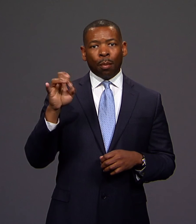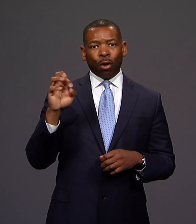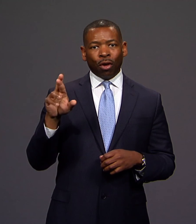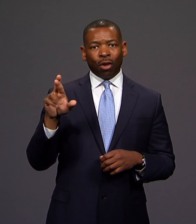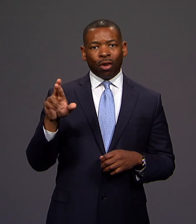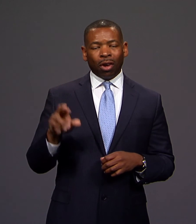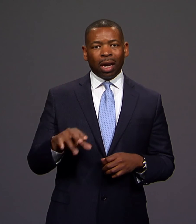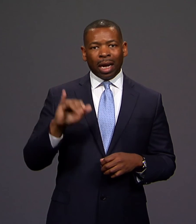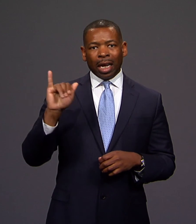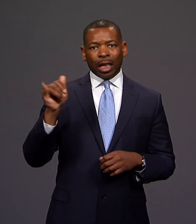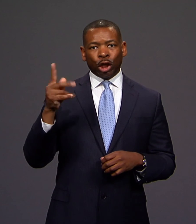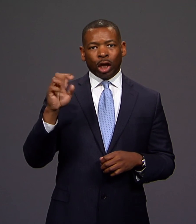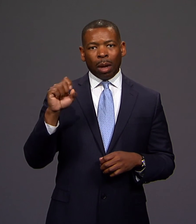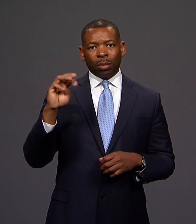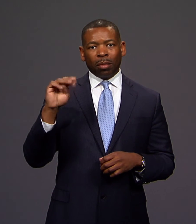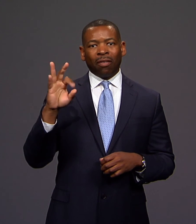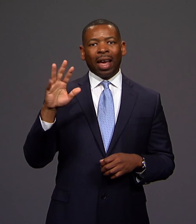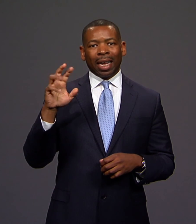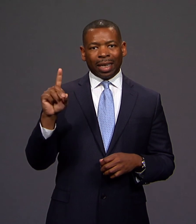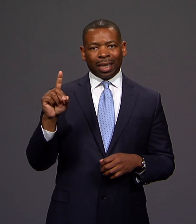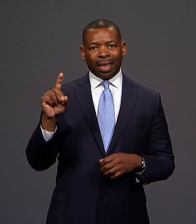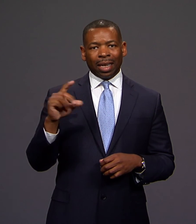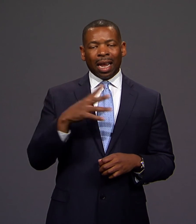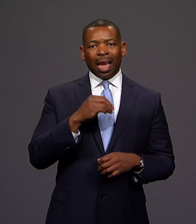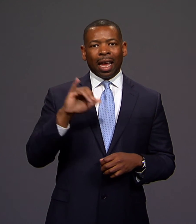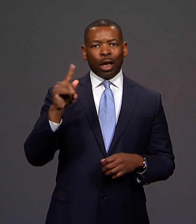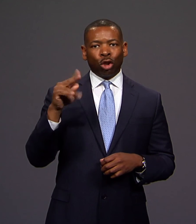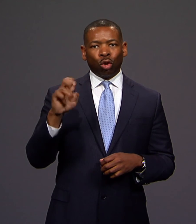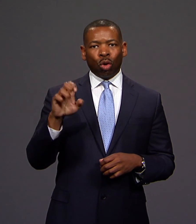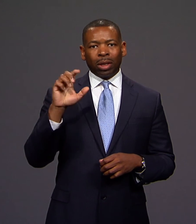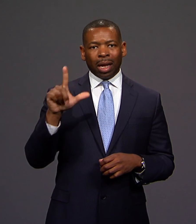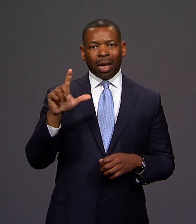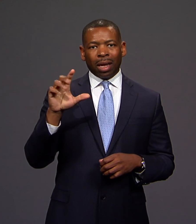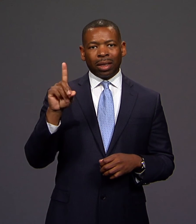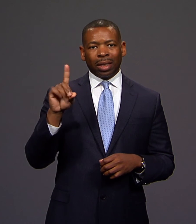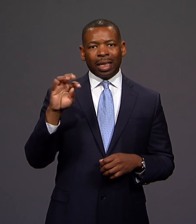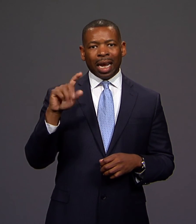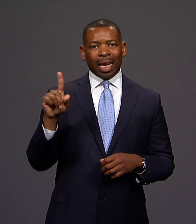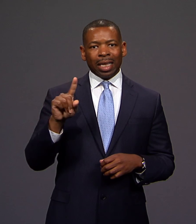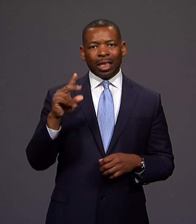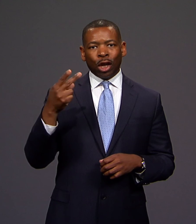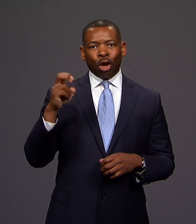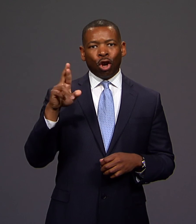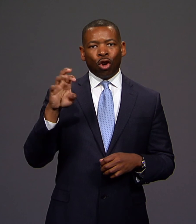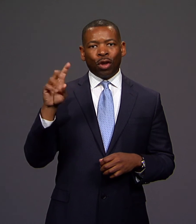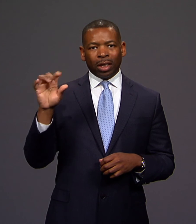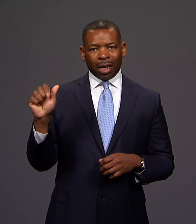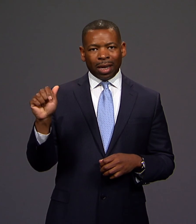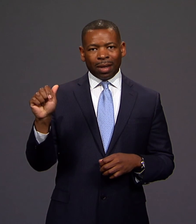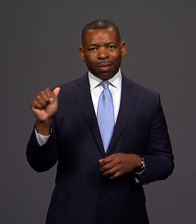Jeffrey Humber, James MacFadden, and Jorge L. Diaz-Herrera.